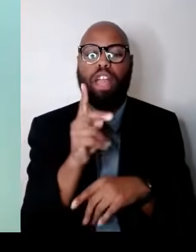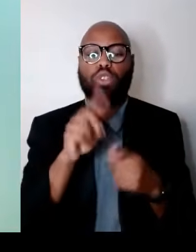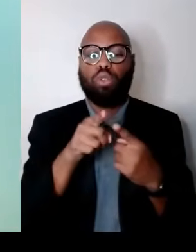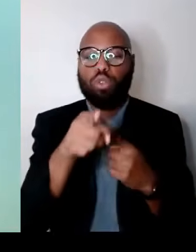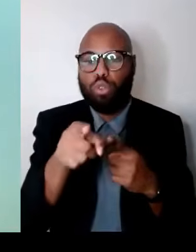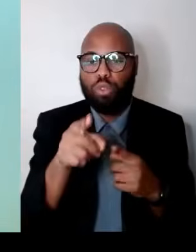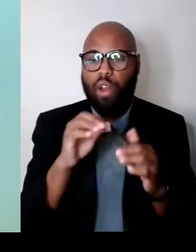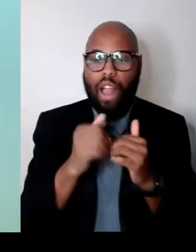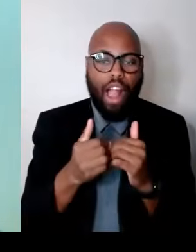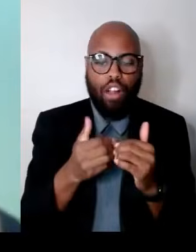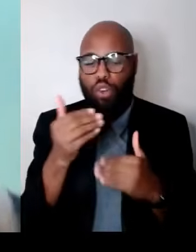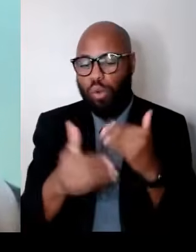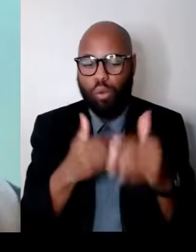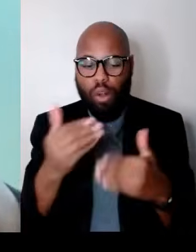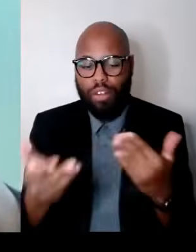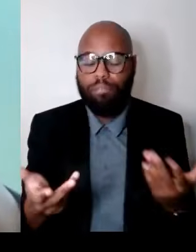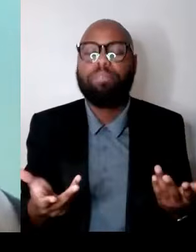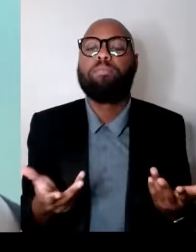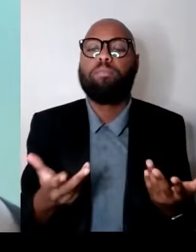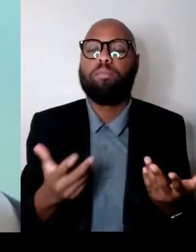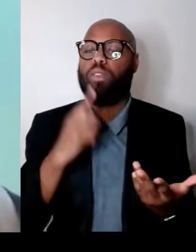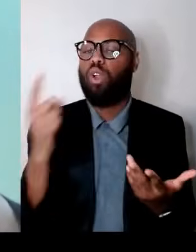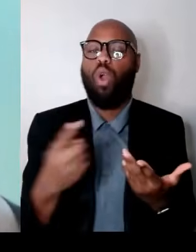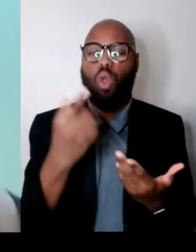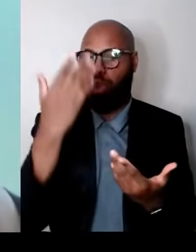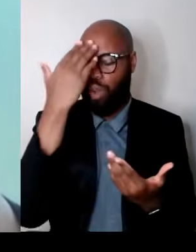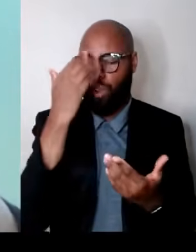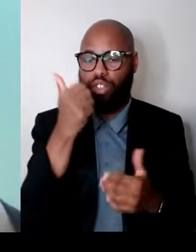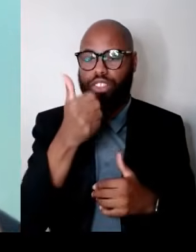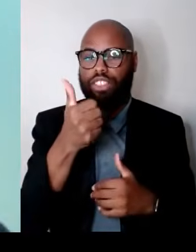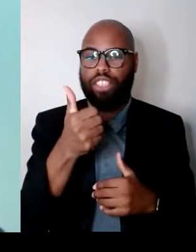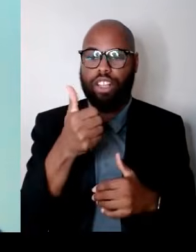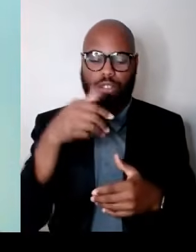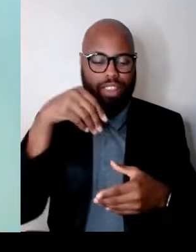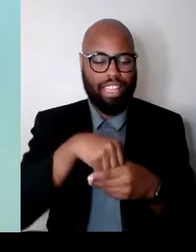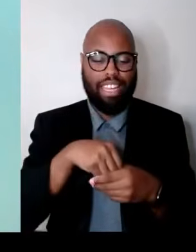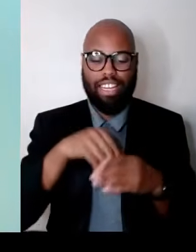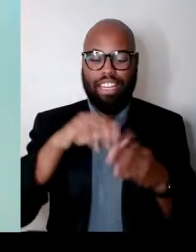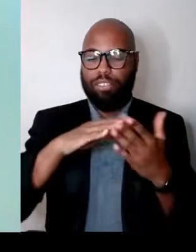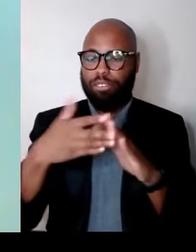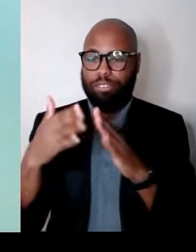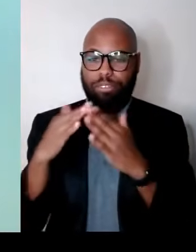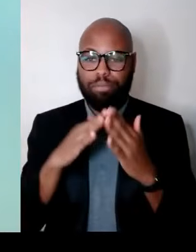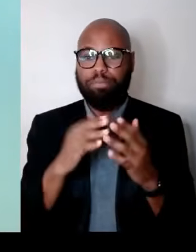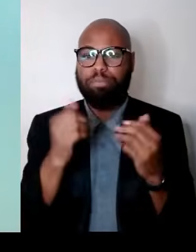and that you can only know yourself within community. So many of our young people in Indian country,